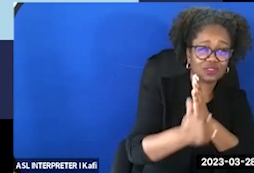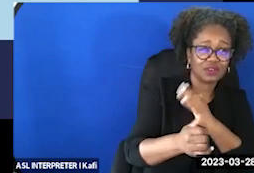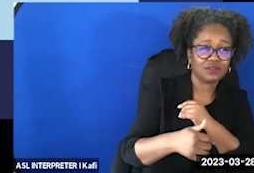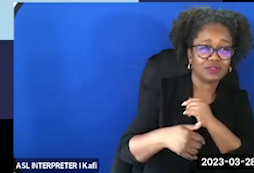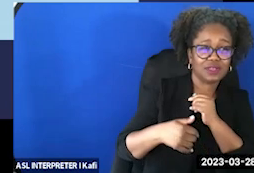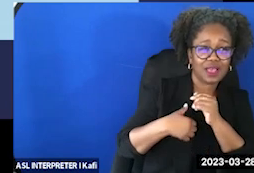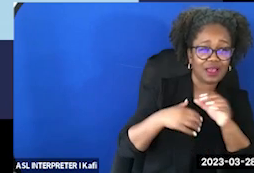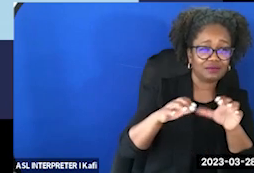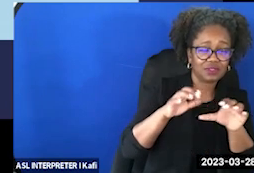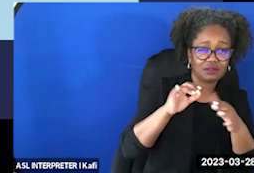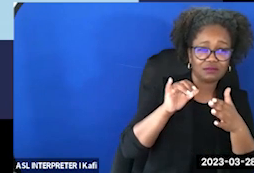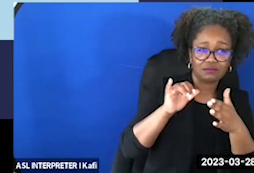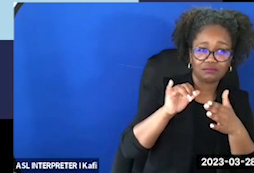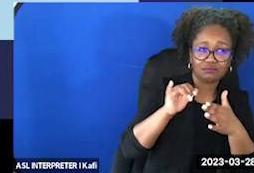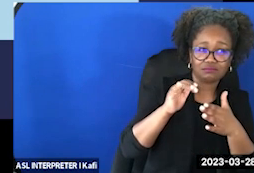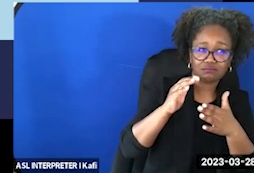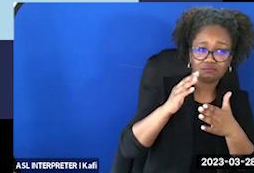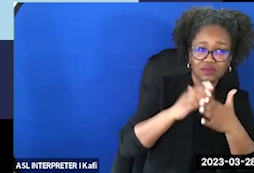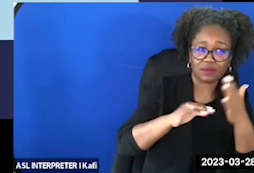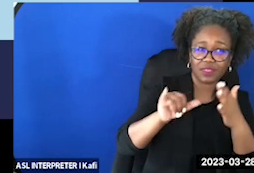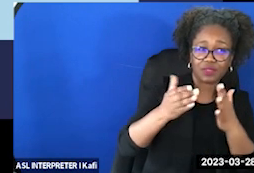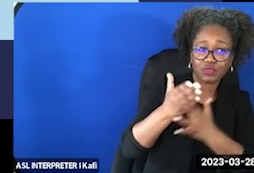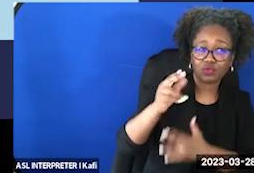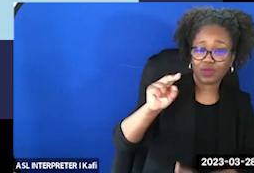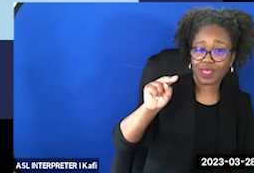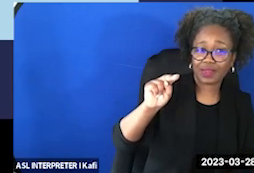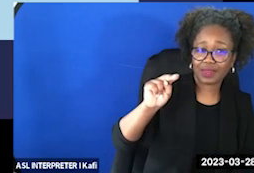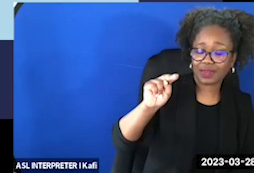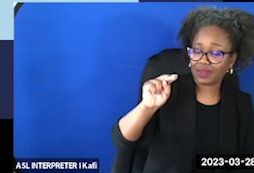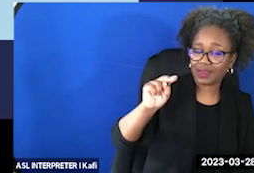Debbie Stine, Science & Technology Policy Academy: And Debbie Stine, Science & Technology Policy Academy: then you know, Dan, who actually